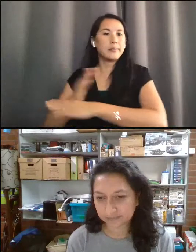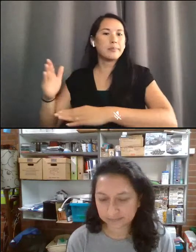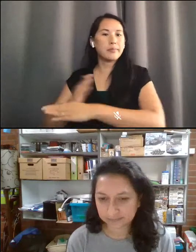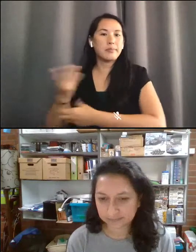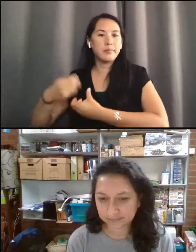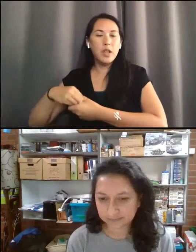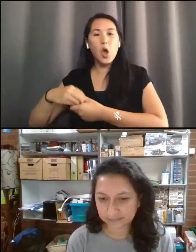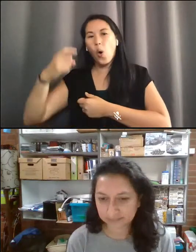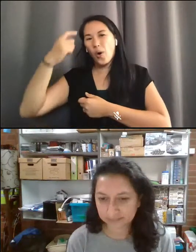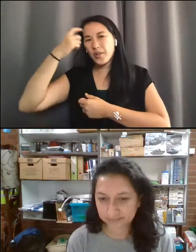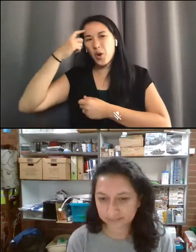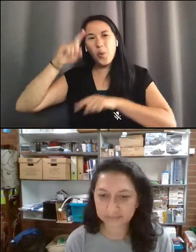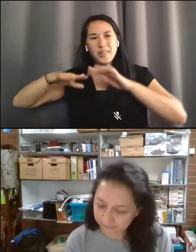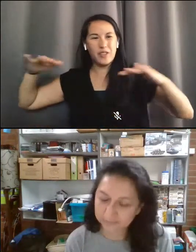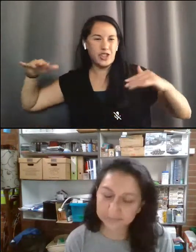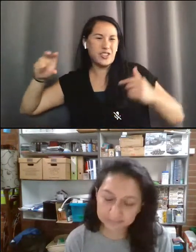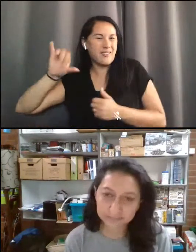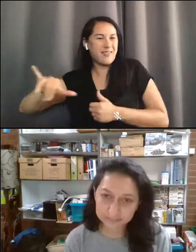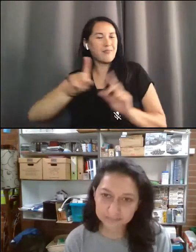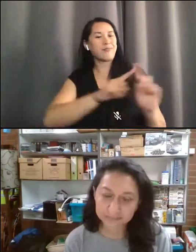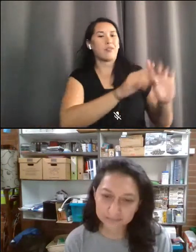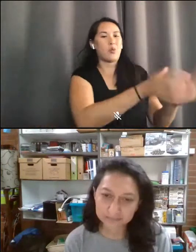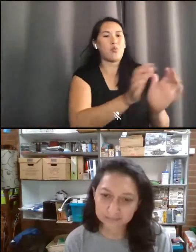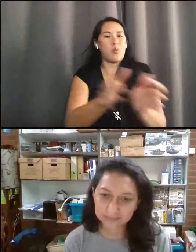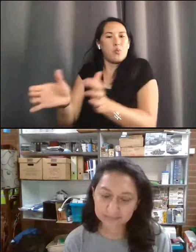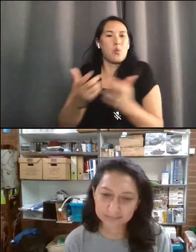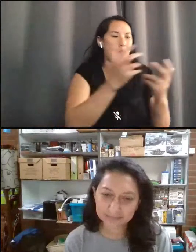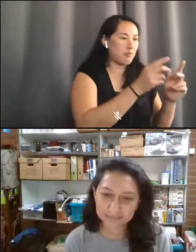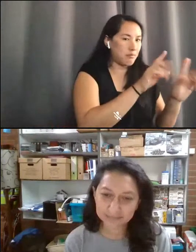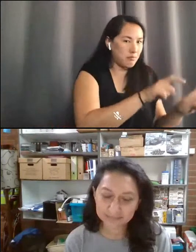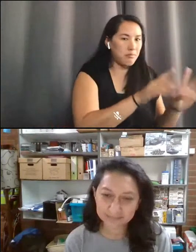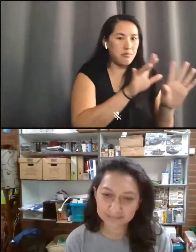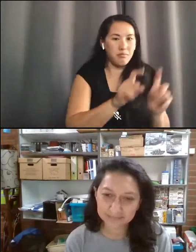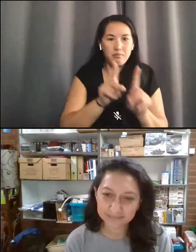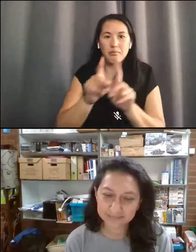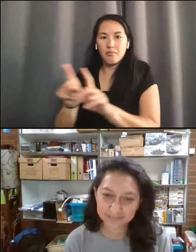there's a lot of different groups and as far as who we test with it really depends on what the